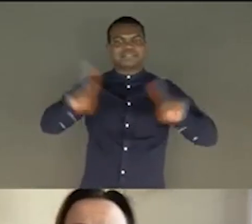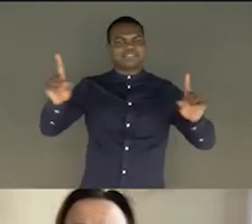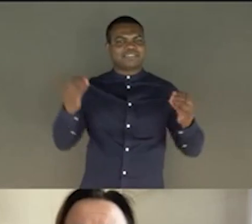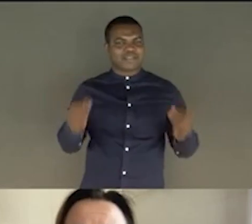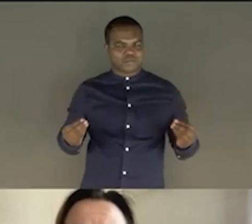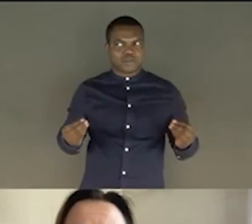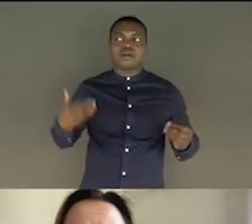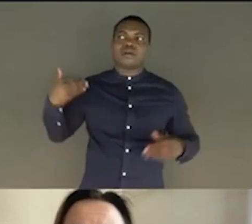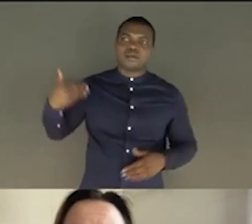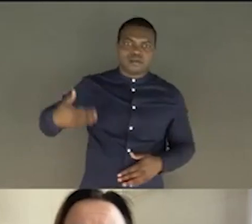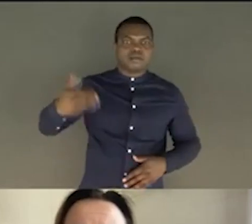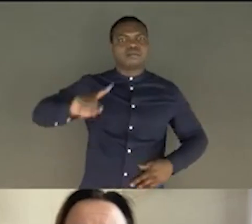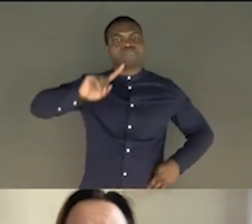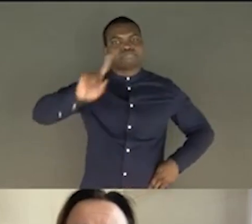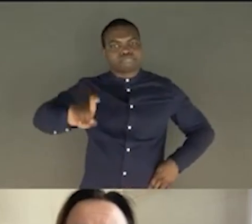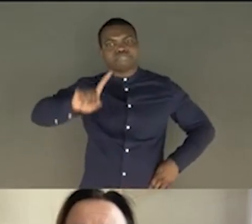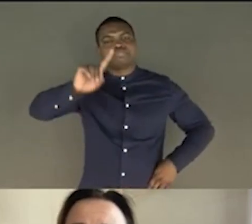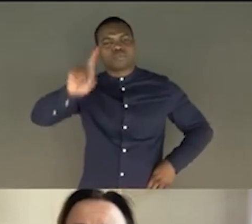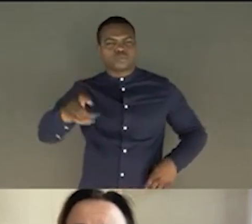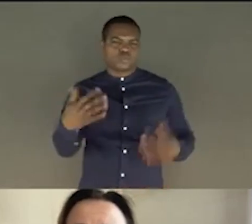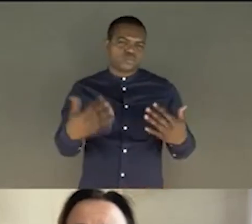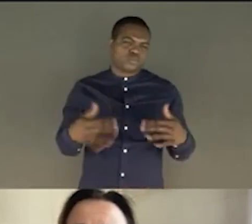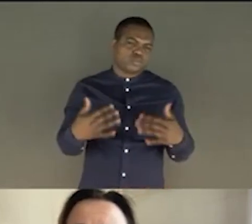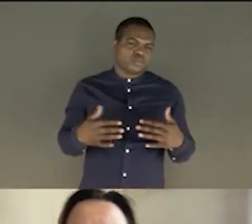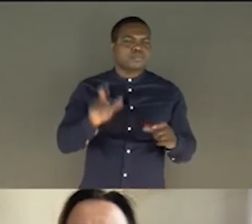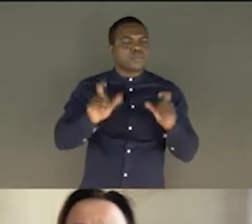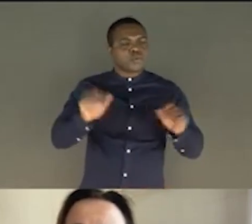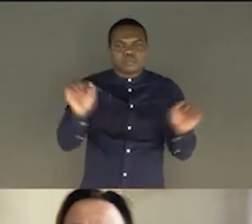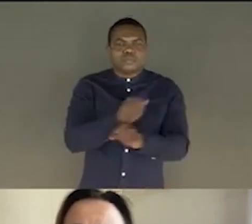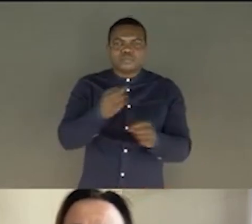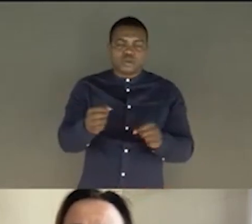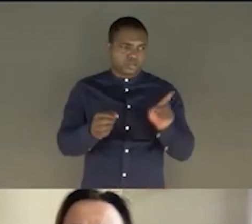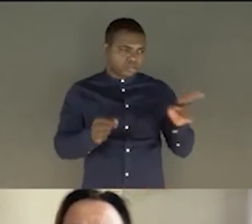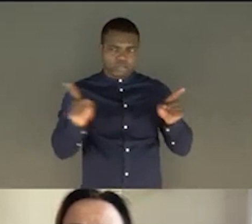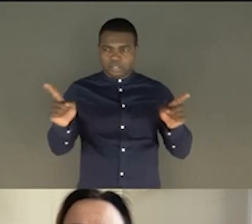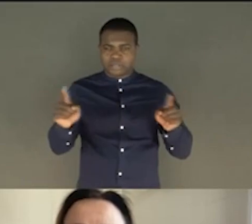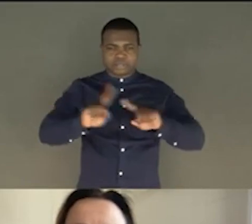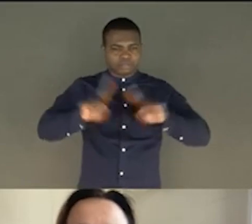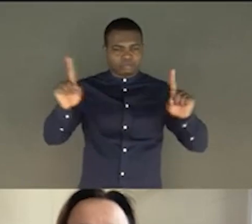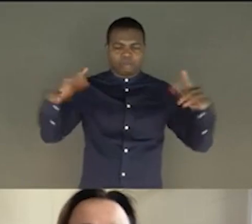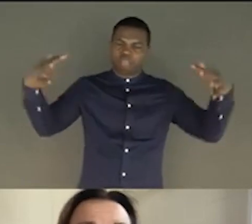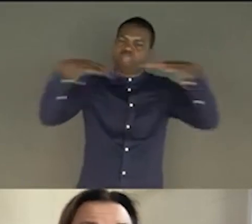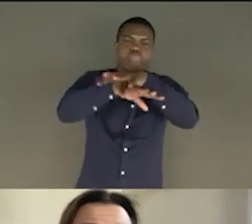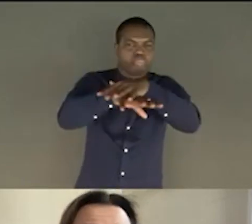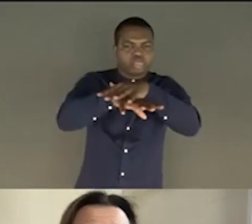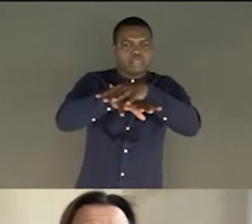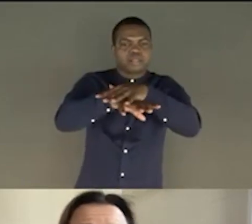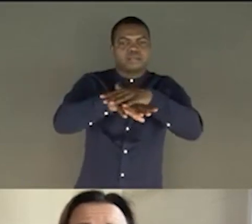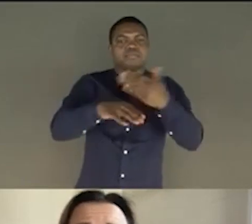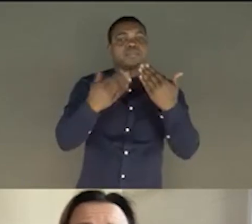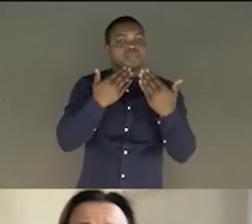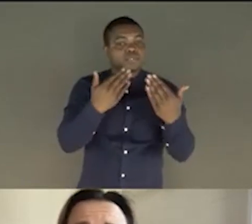So we have a question around the cognitive project.